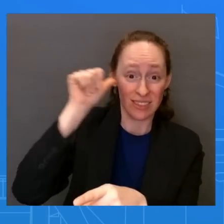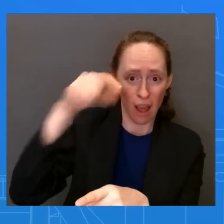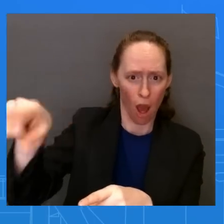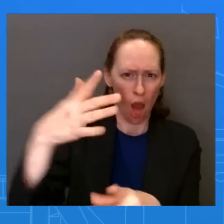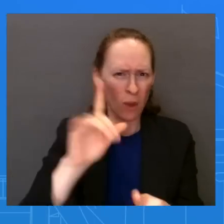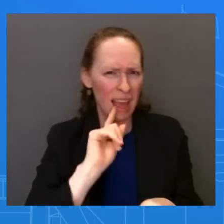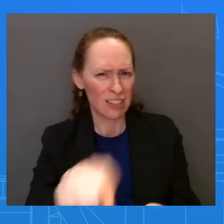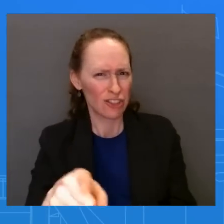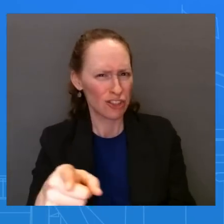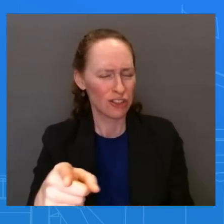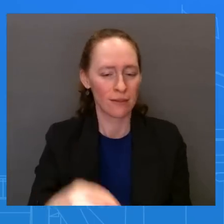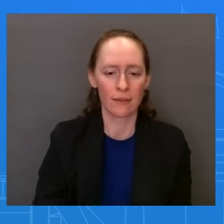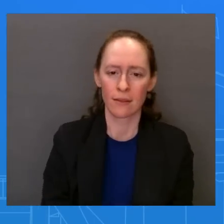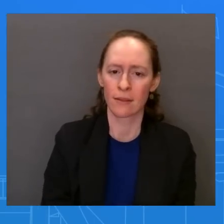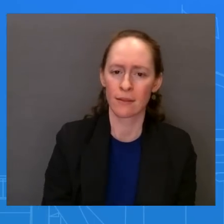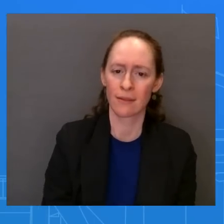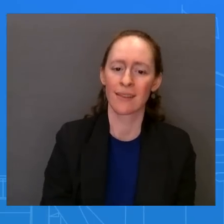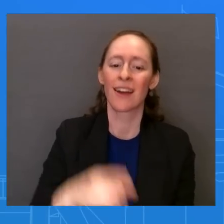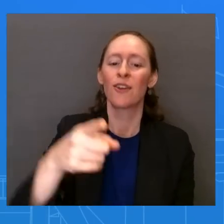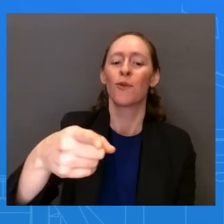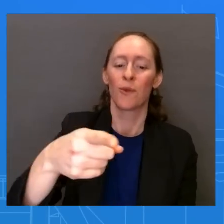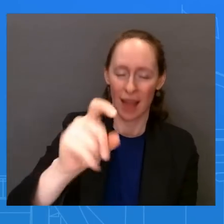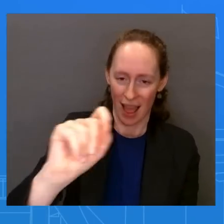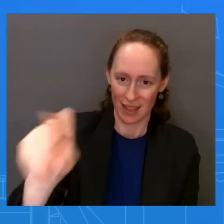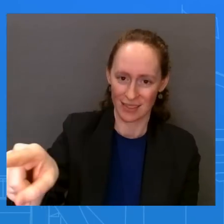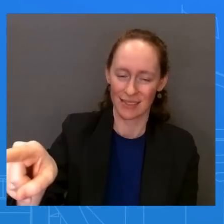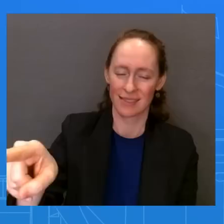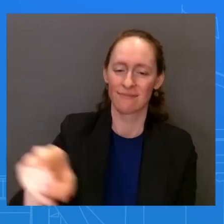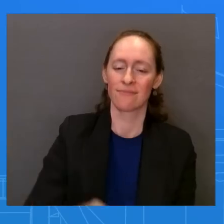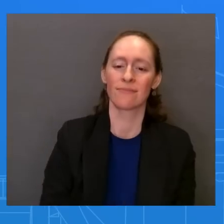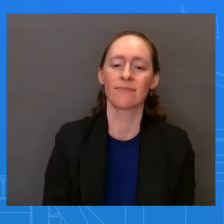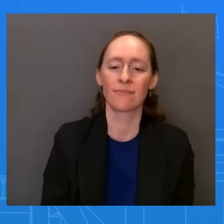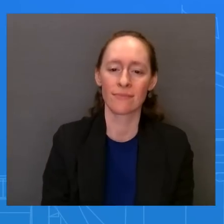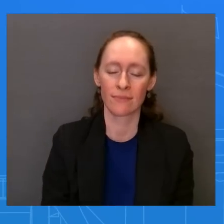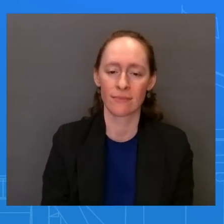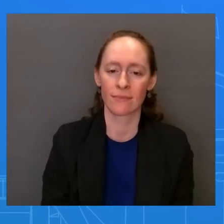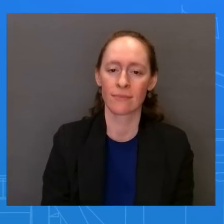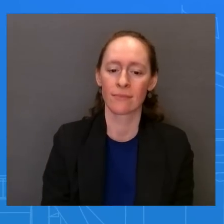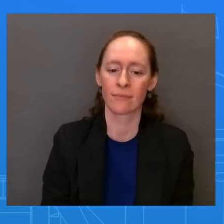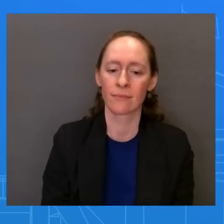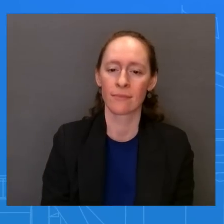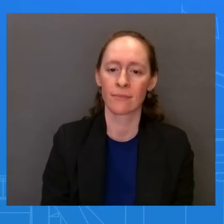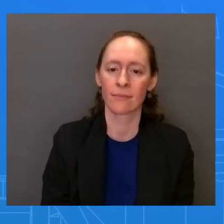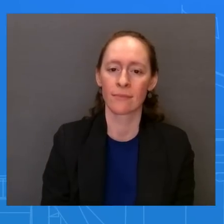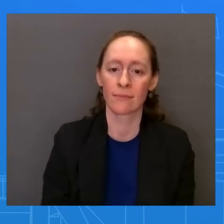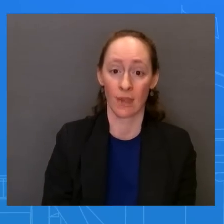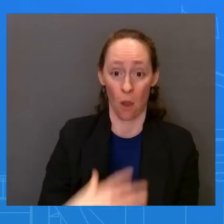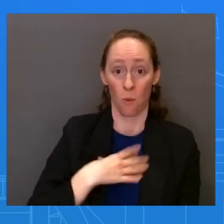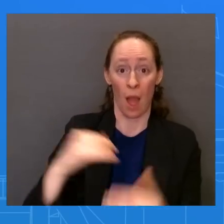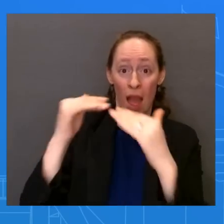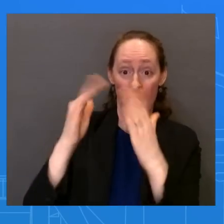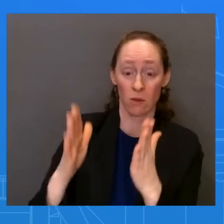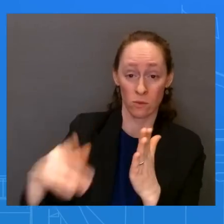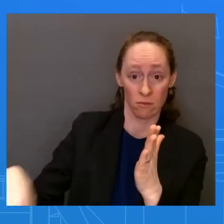to the White House Counsel's Office. The Press: Then may I make -- then is the White House having any conversations internally about finding someone, much the same way that John Kirby has spoken